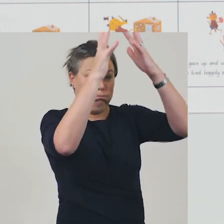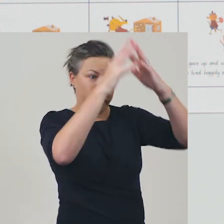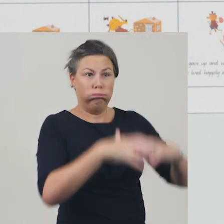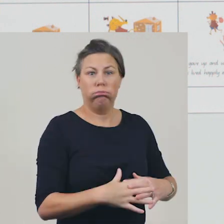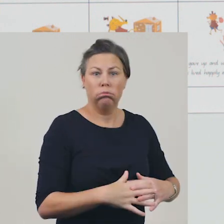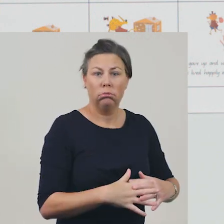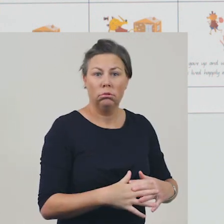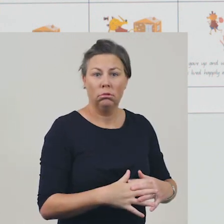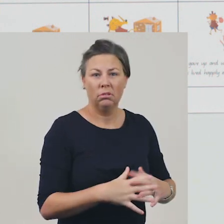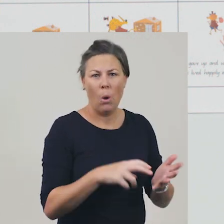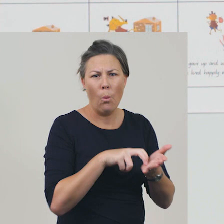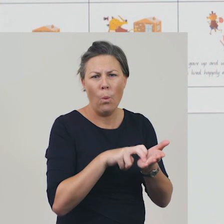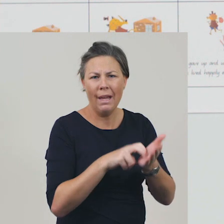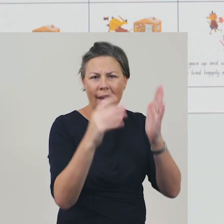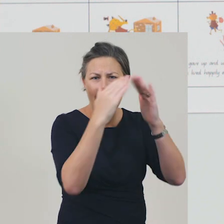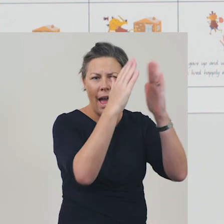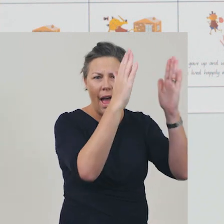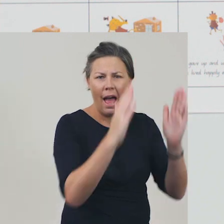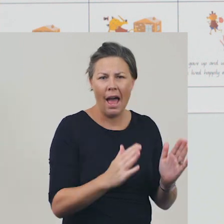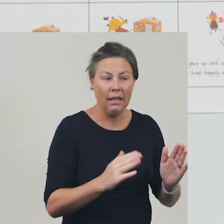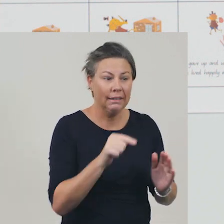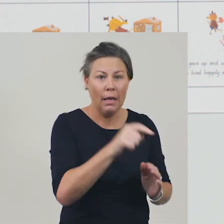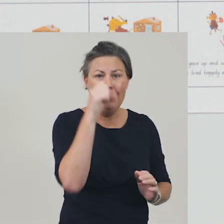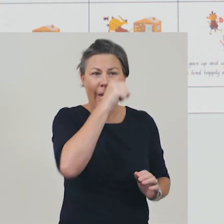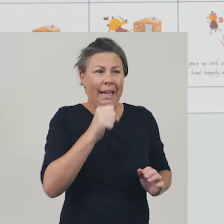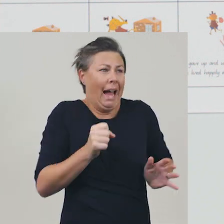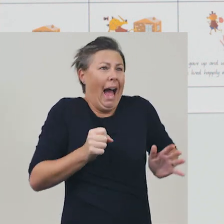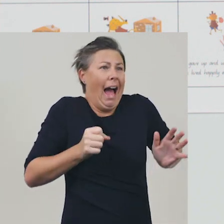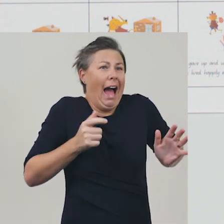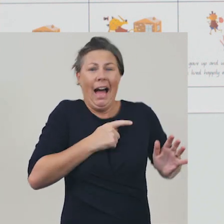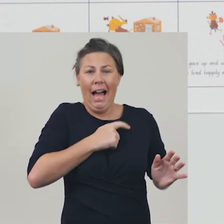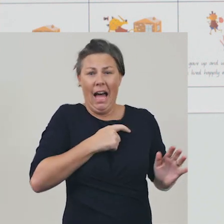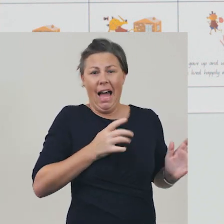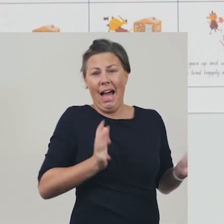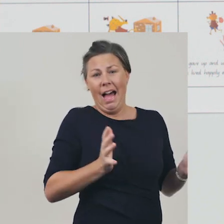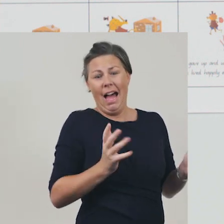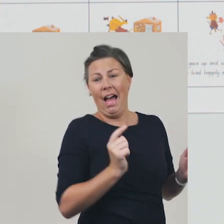The first little pig ran to the second little pig’s house, to warn him about the wolf.